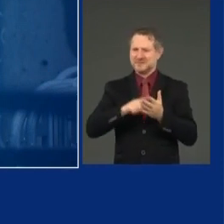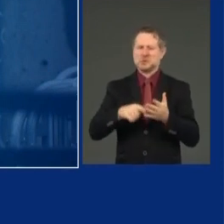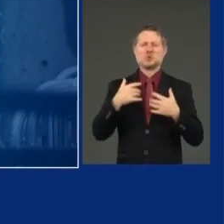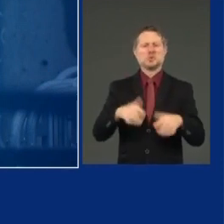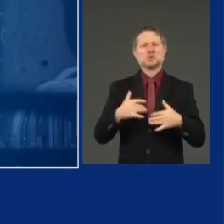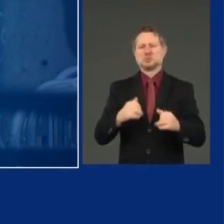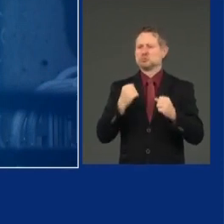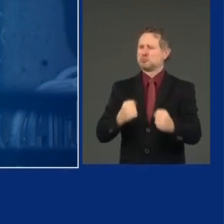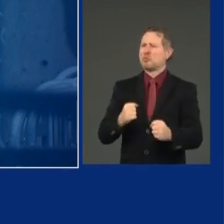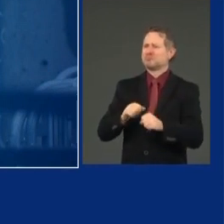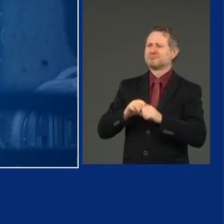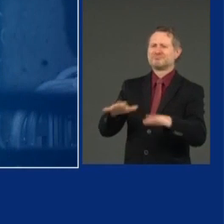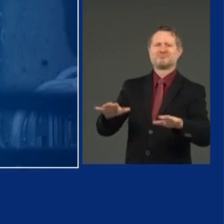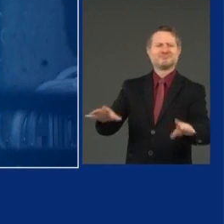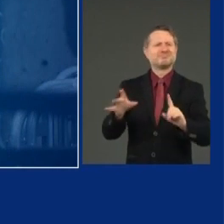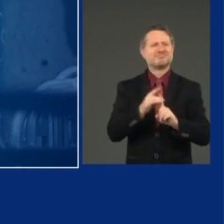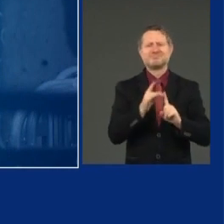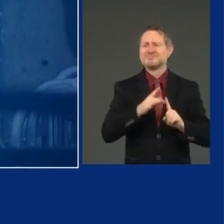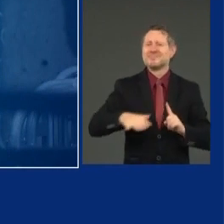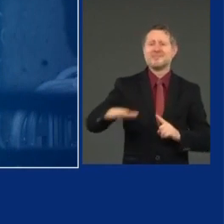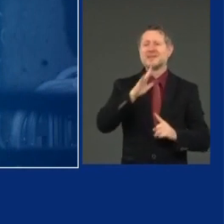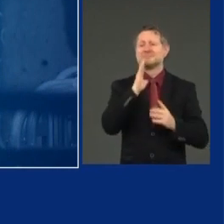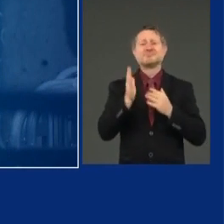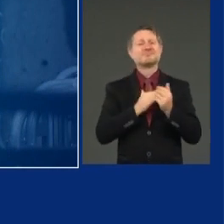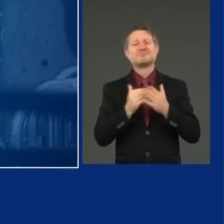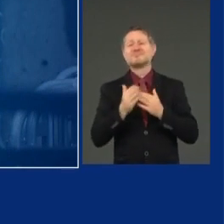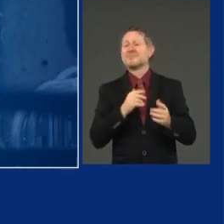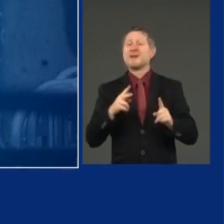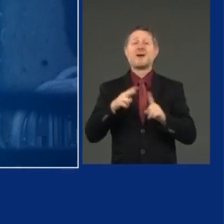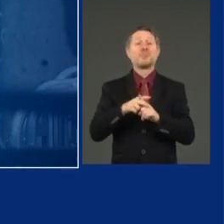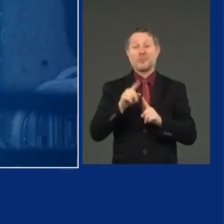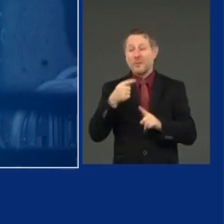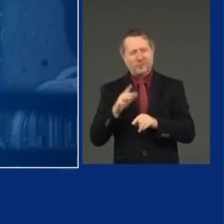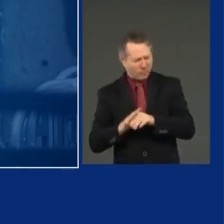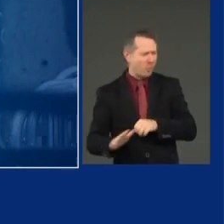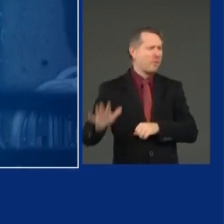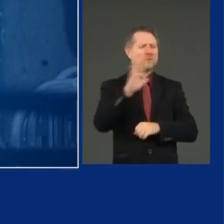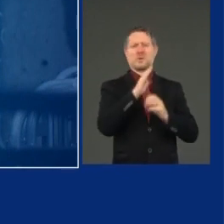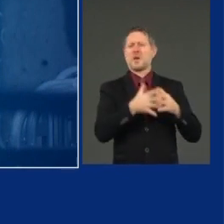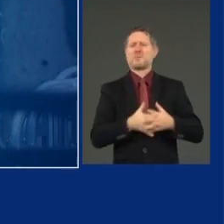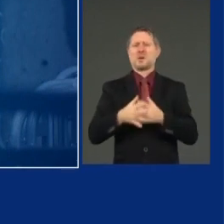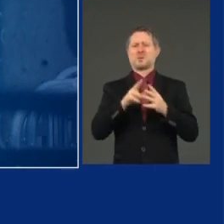AND AGAIN, WE DID THE RESEARCH IN NEW YORK CITY BECAUSE THAT'S WHERE WE HAVE THE PREDOMINANCE